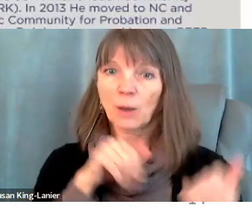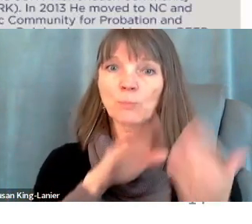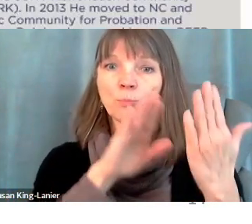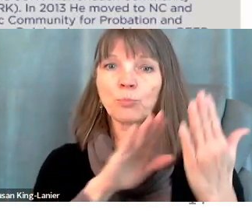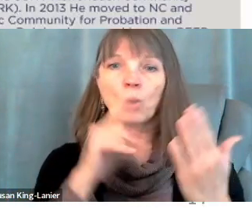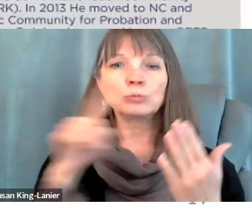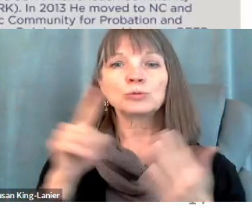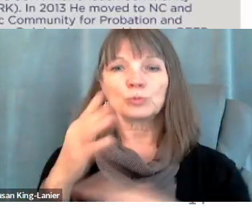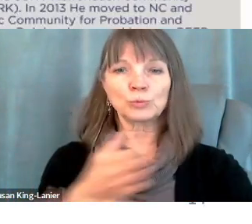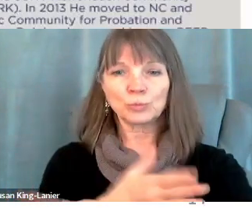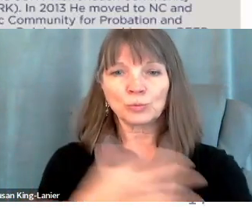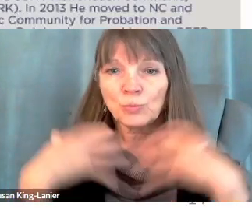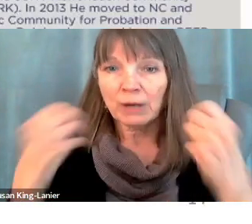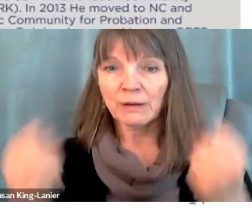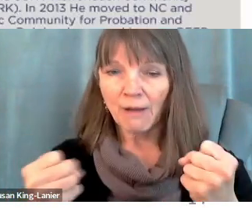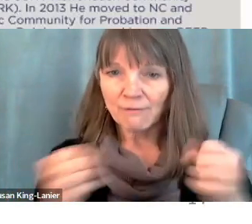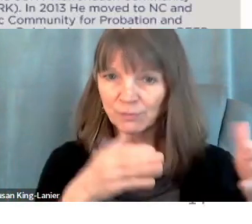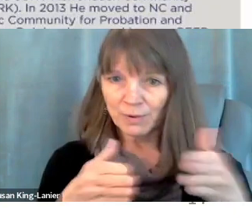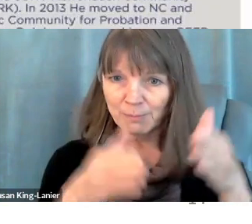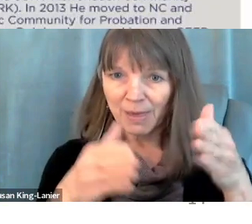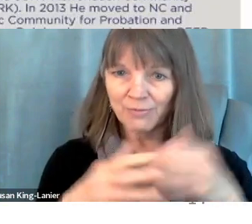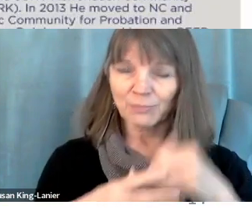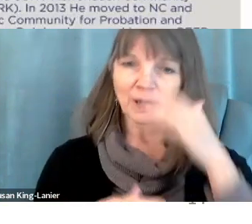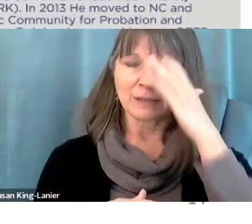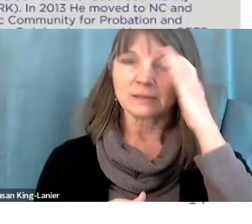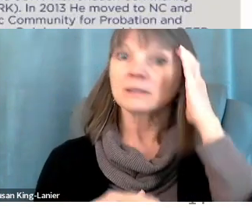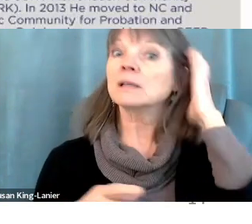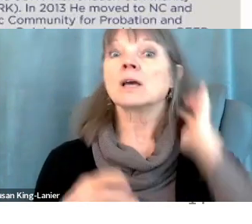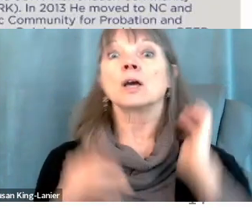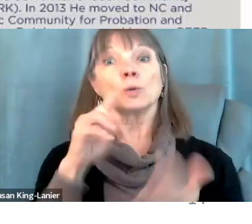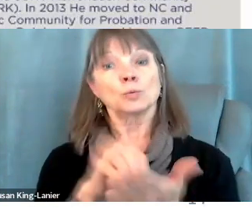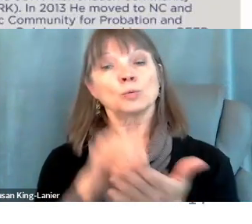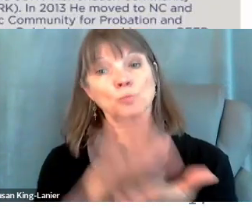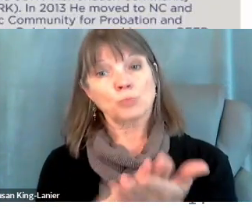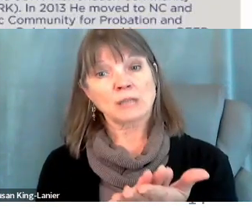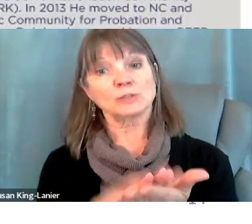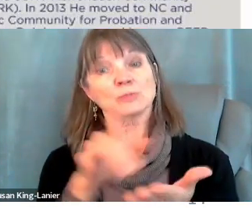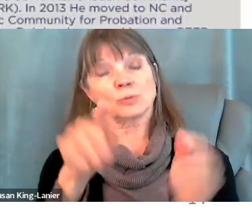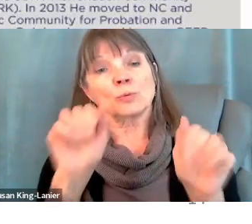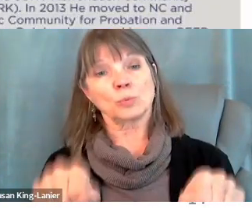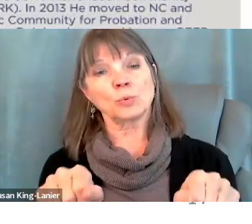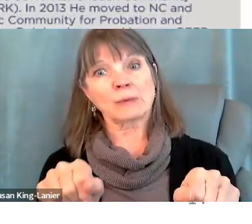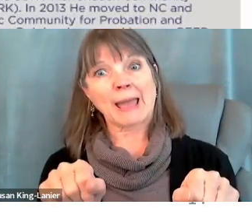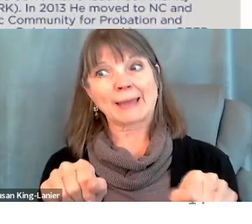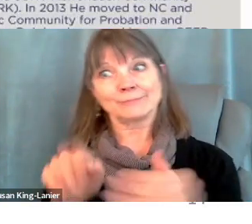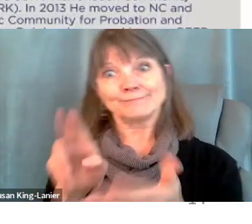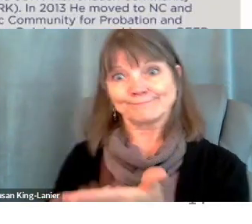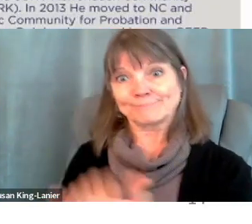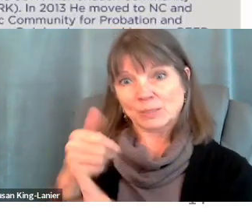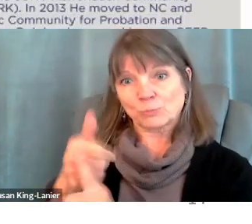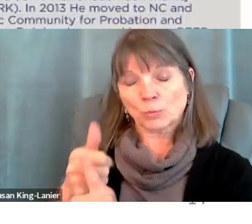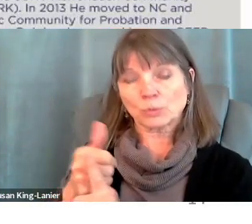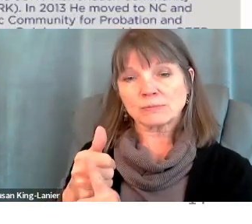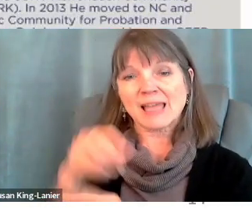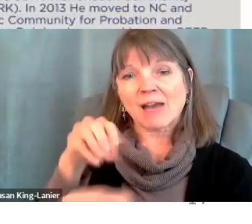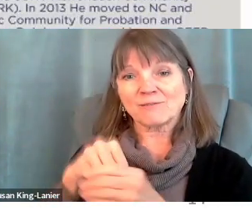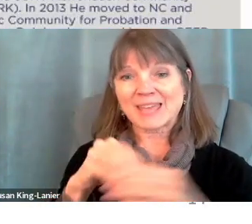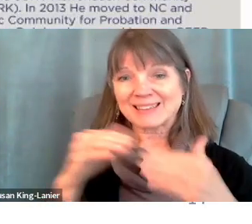recovery pathways. And to register for this event, you can obviously enroll yourselves in